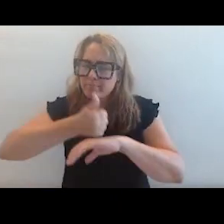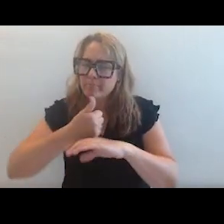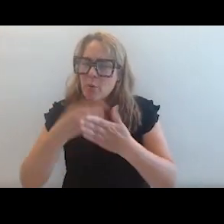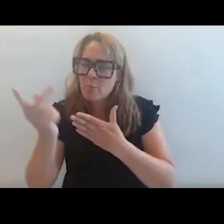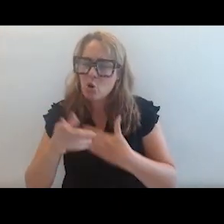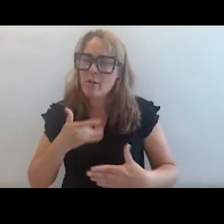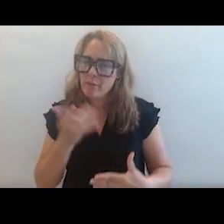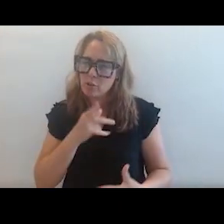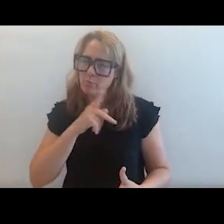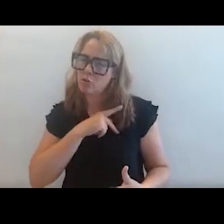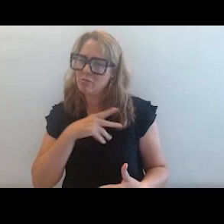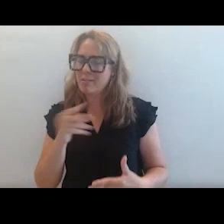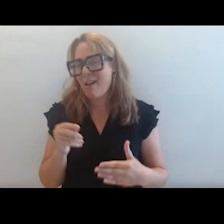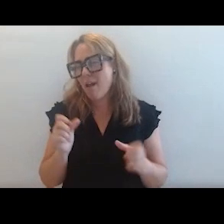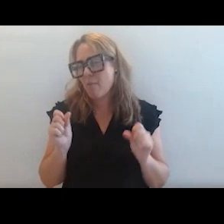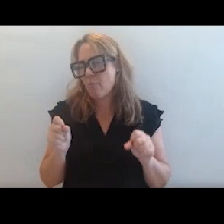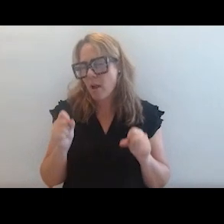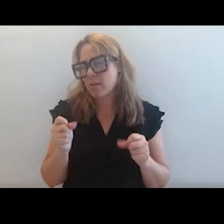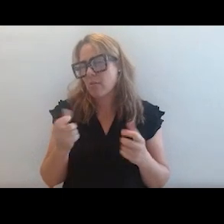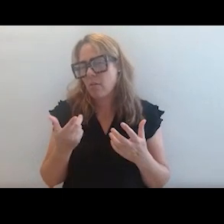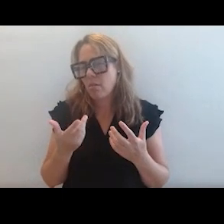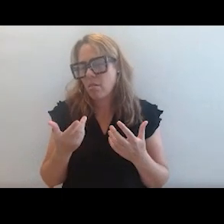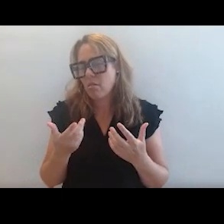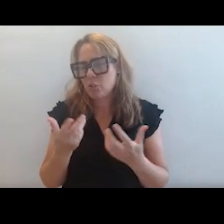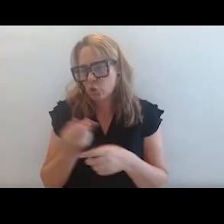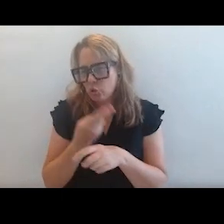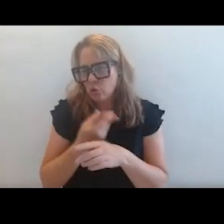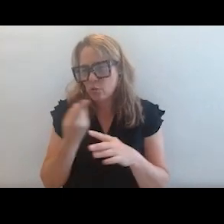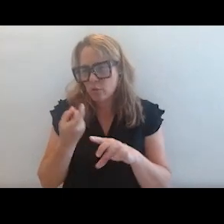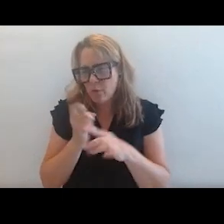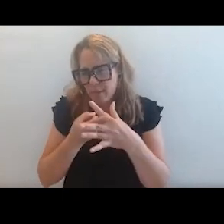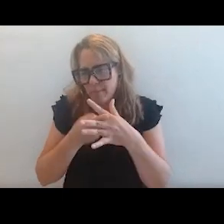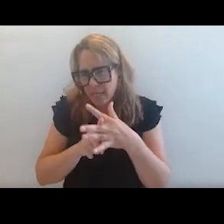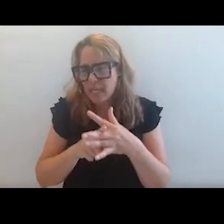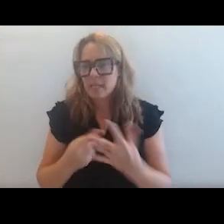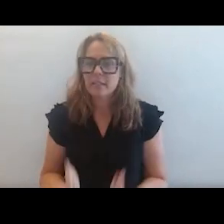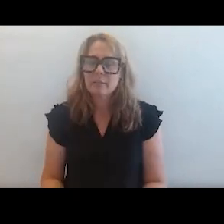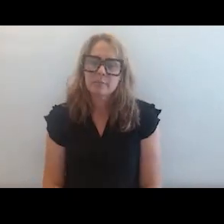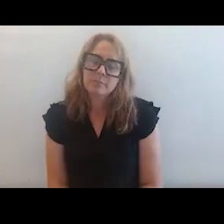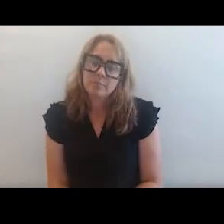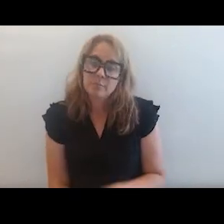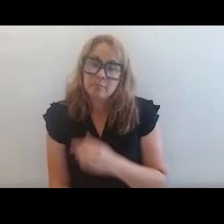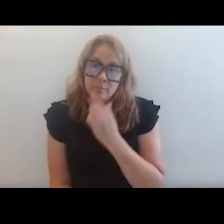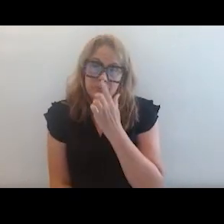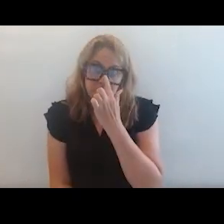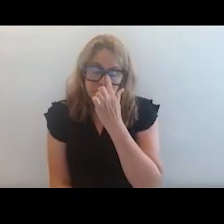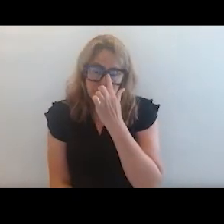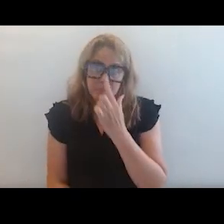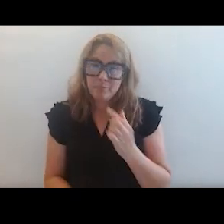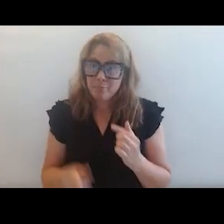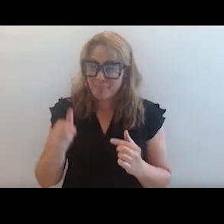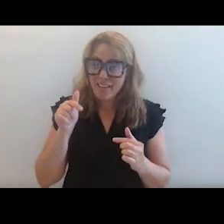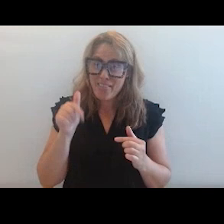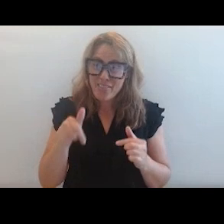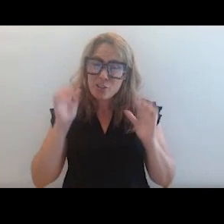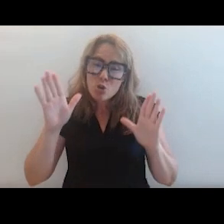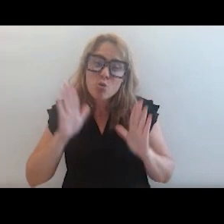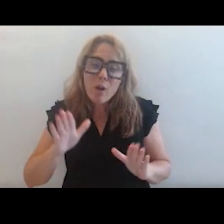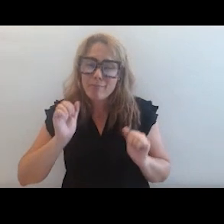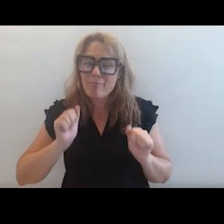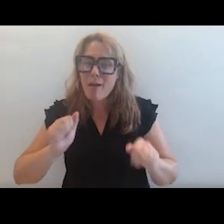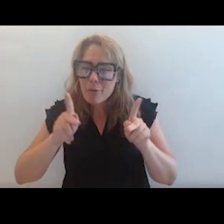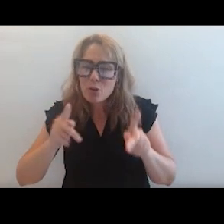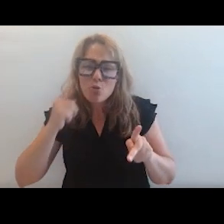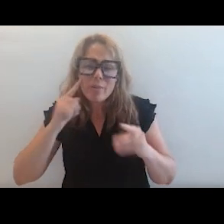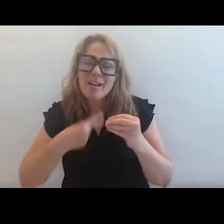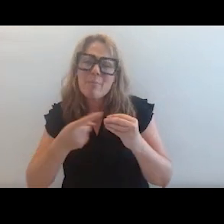feels personalized and practical from the start. [Rachel] This is a great opportunity to think